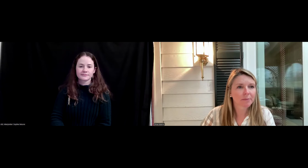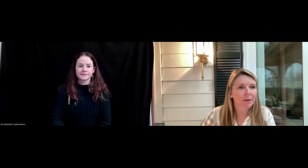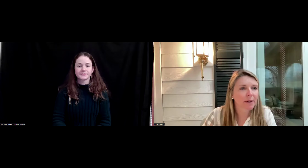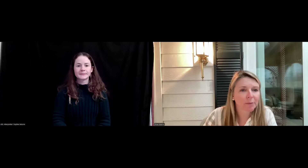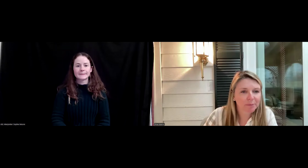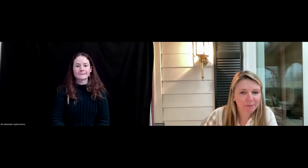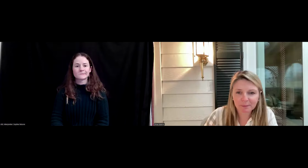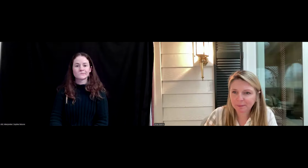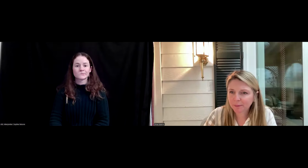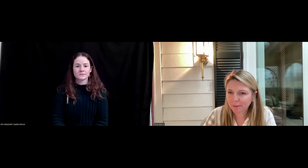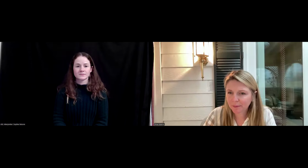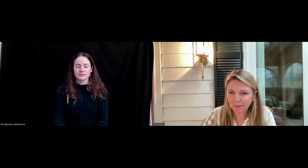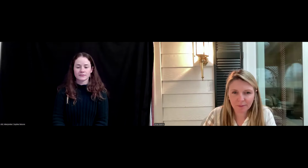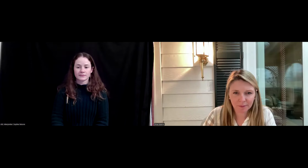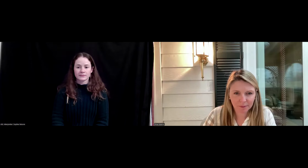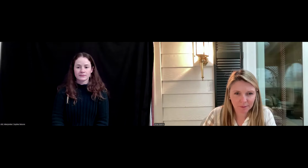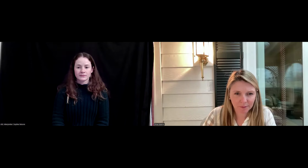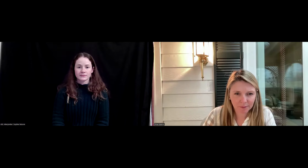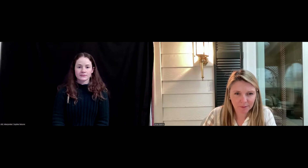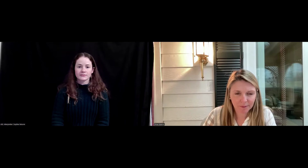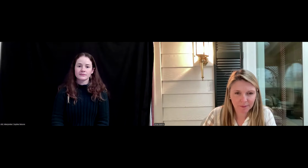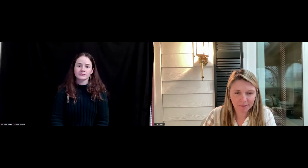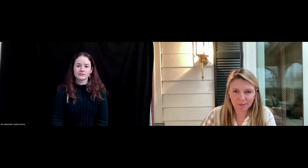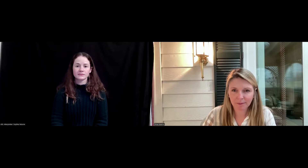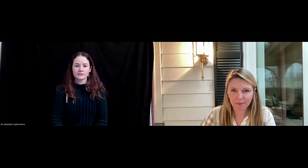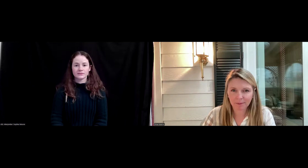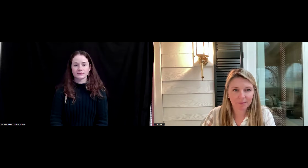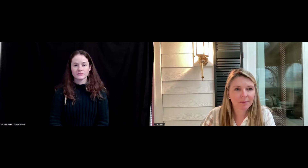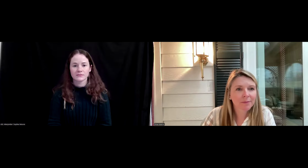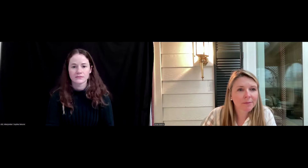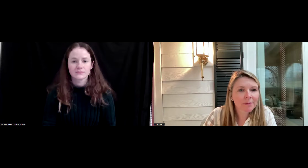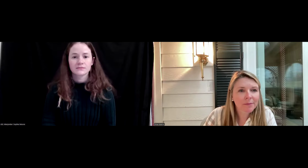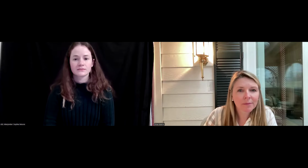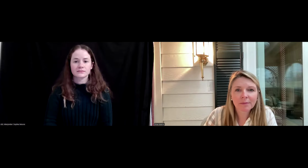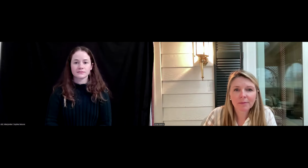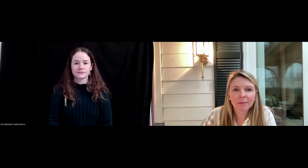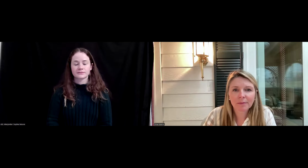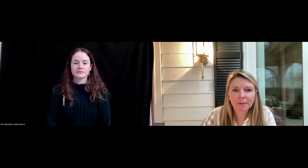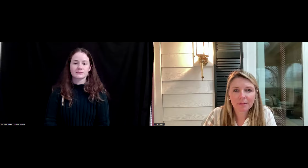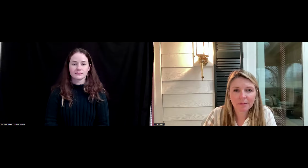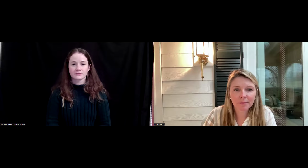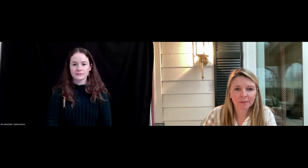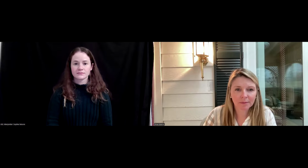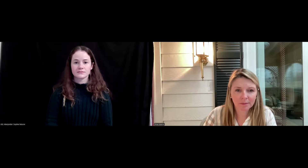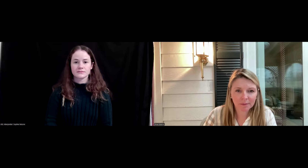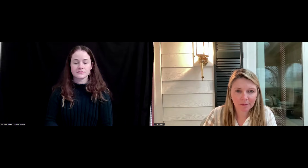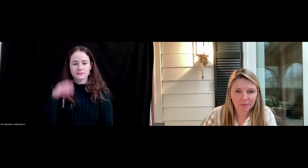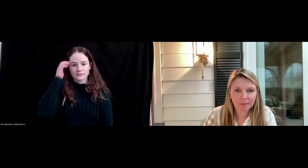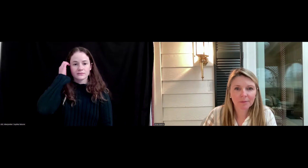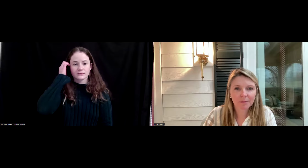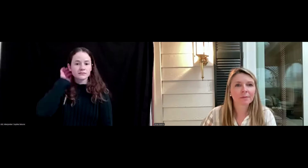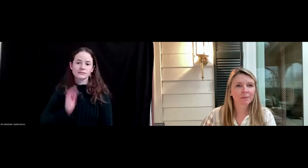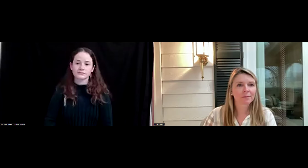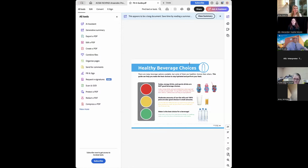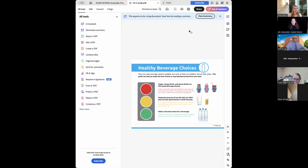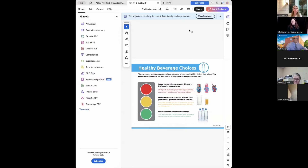There we go.